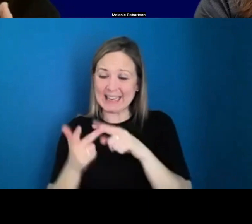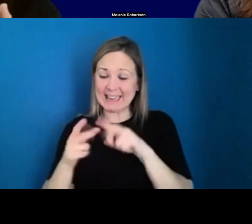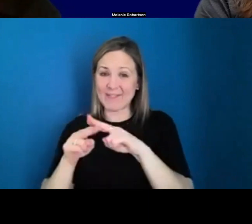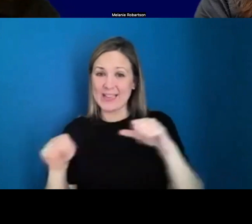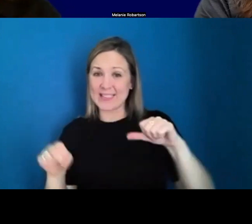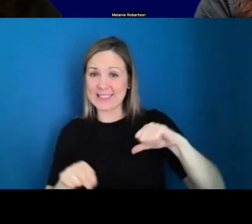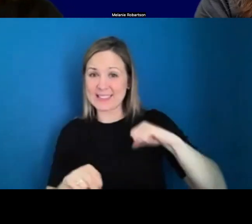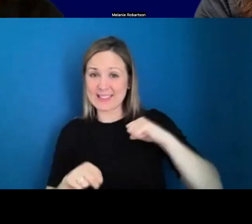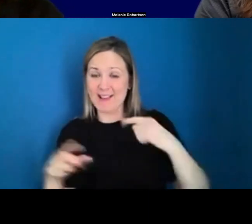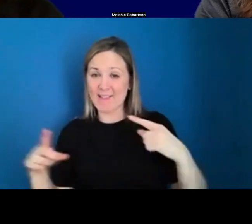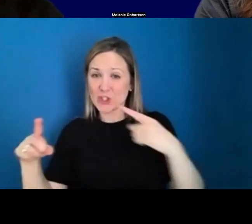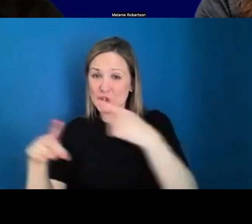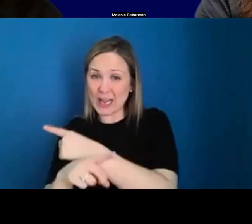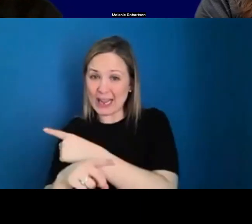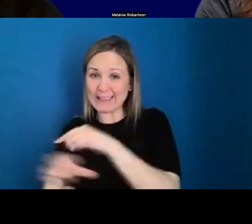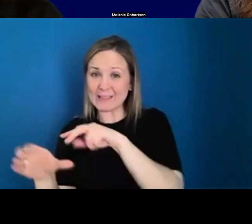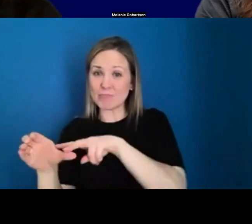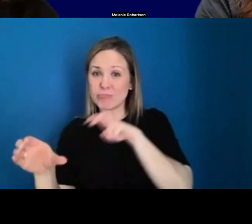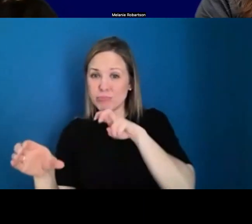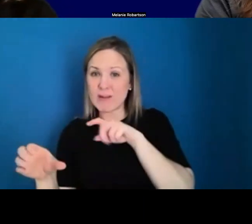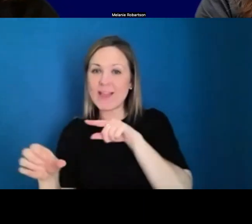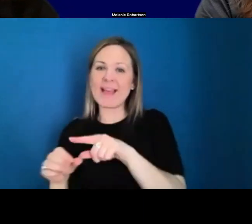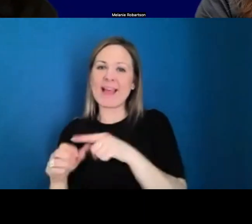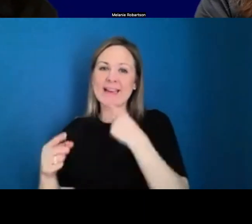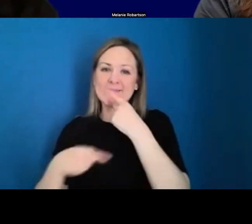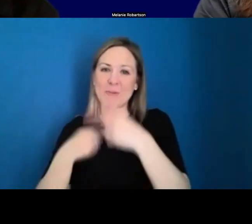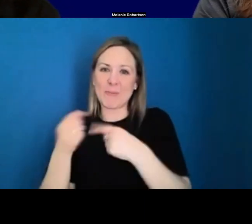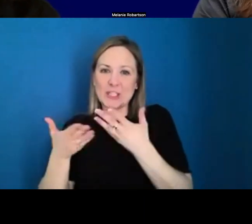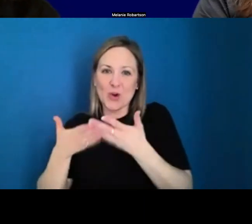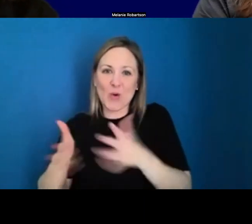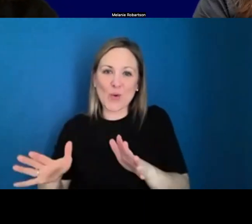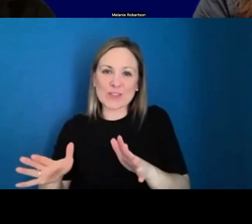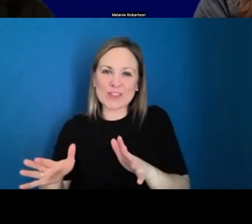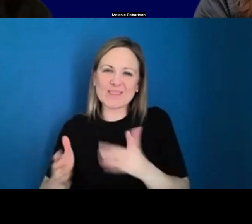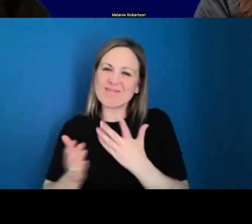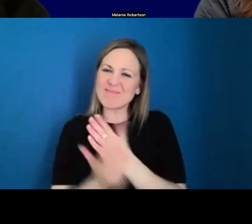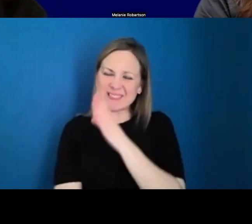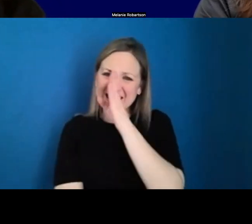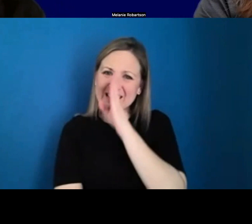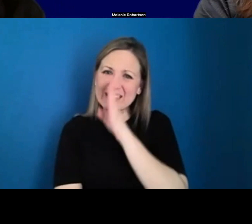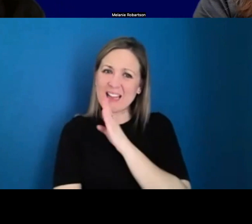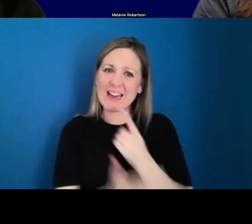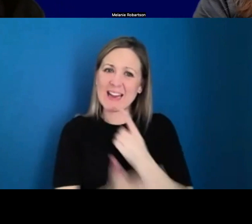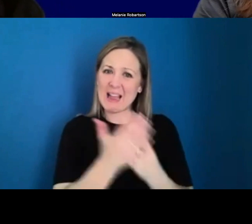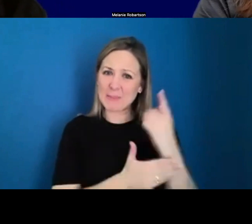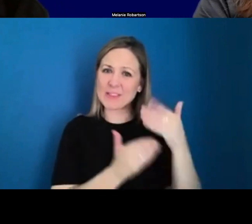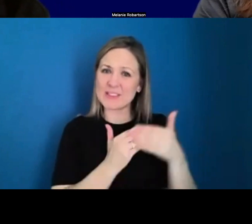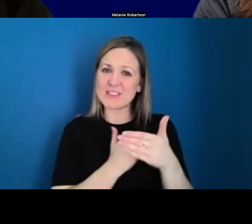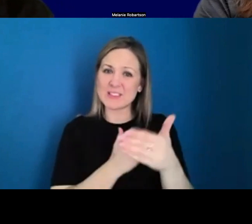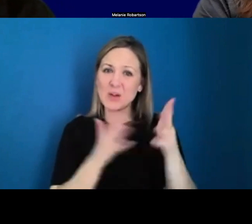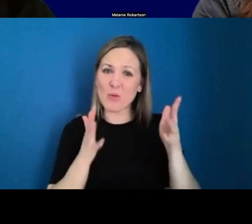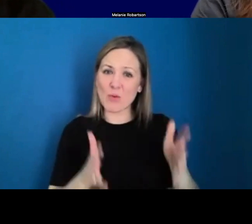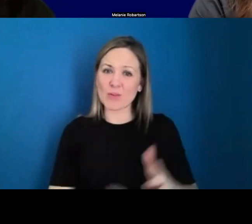of that information gets lost in the process and that's a sad reality of what we also live with.